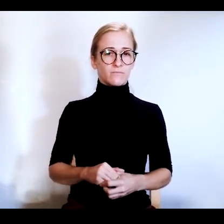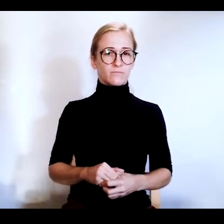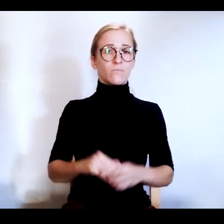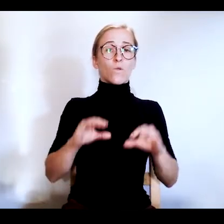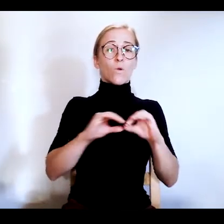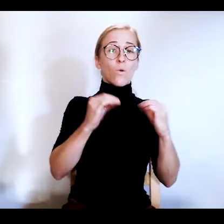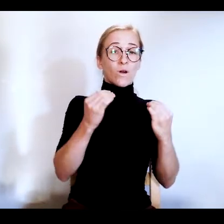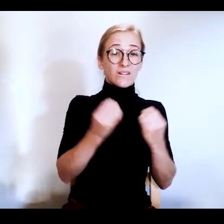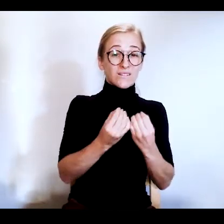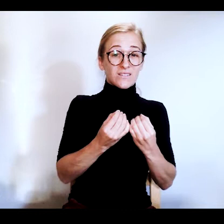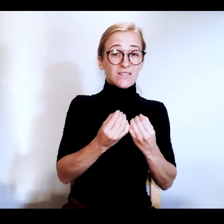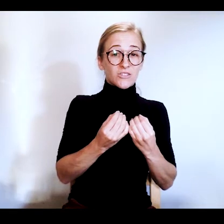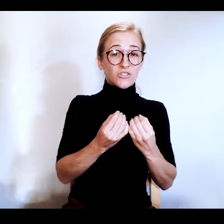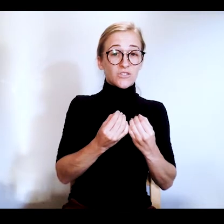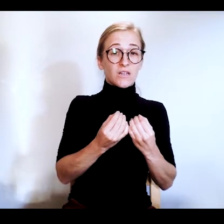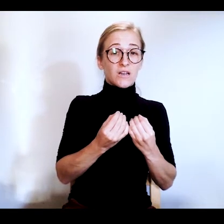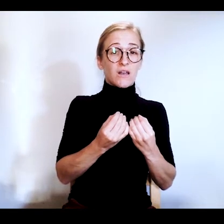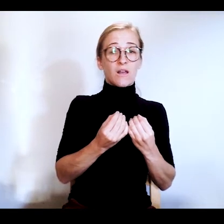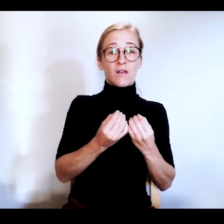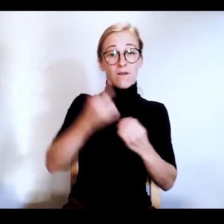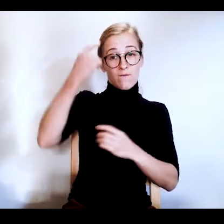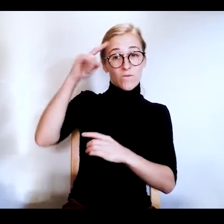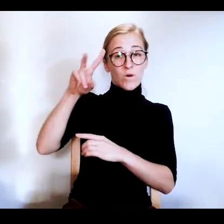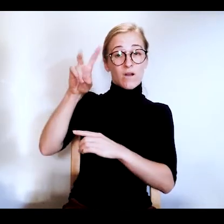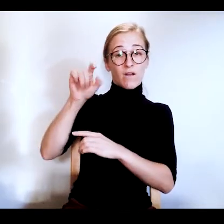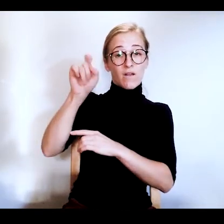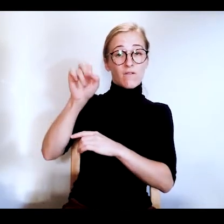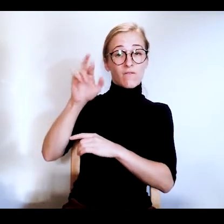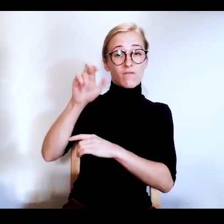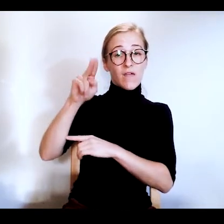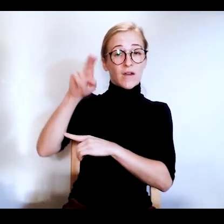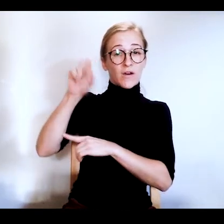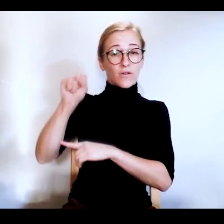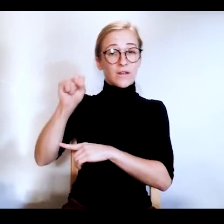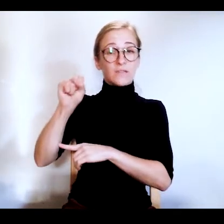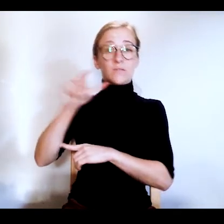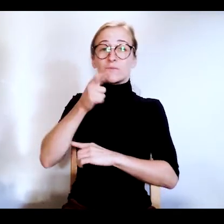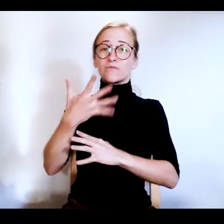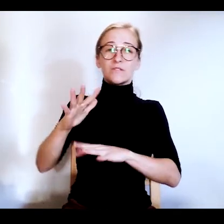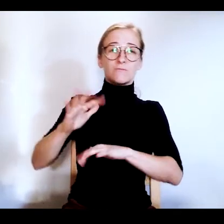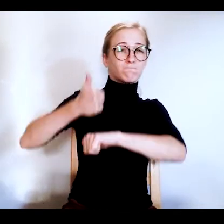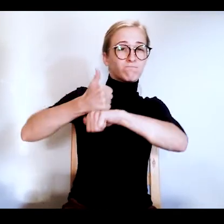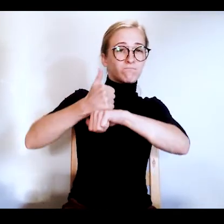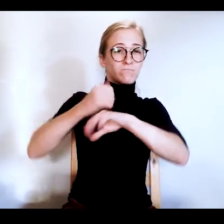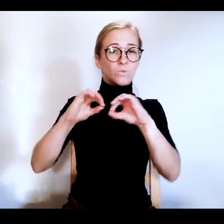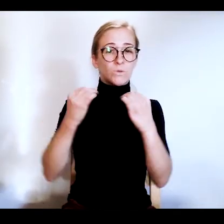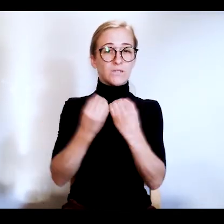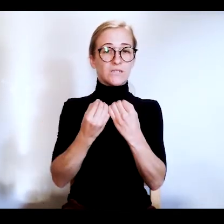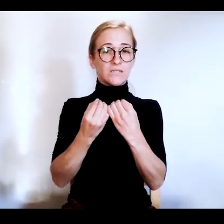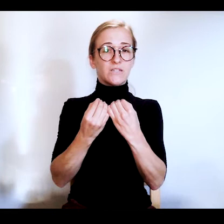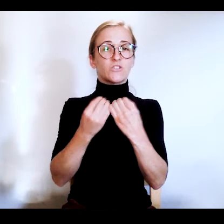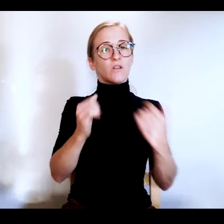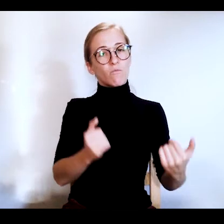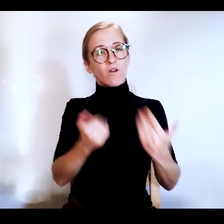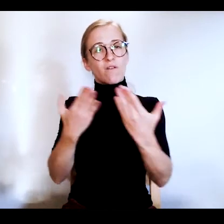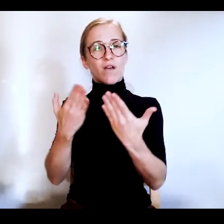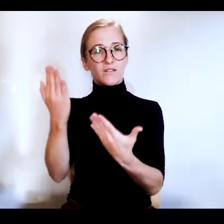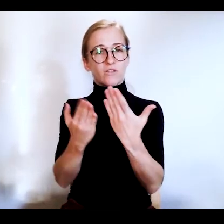organizations, which are veterans who established these organizations to provide services to veterans.